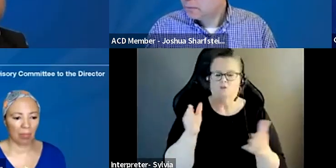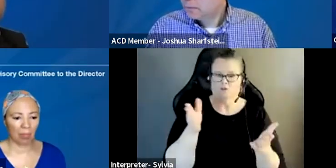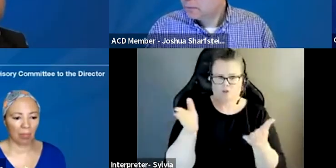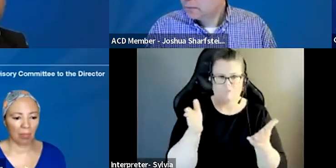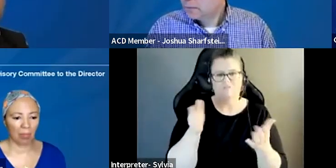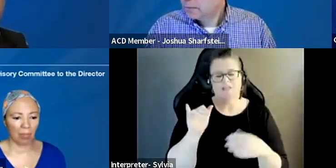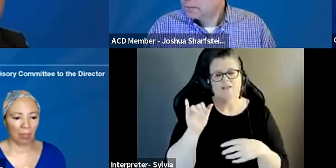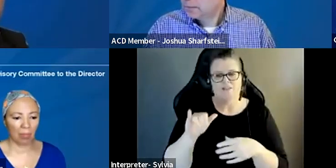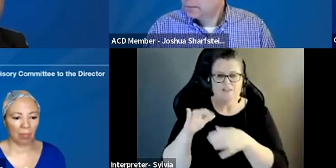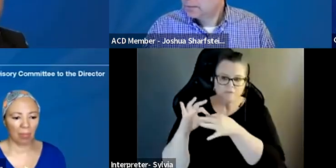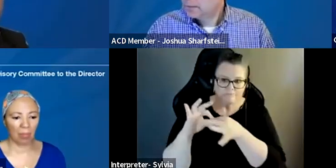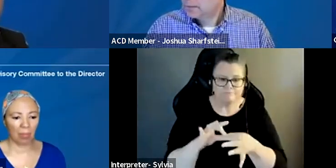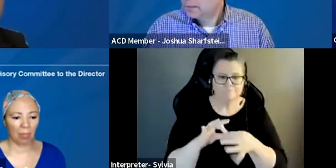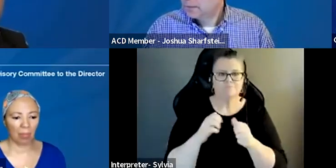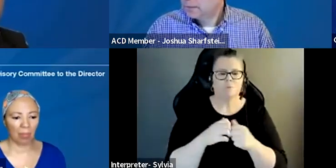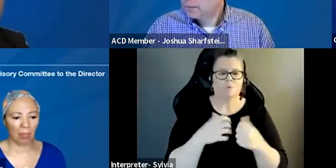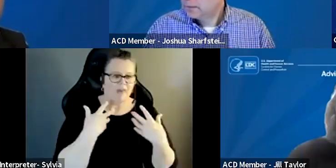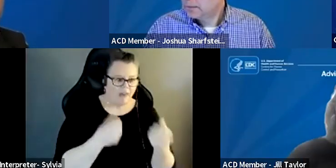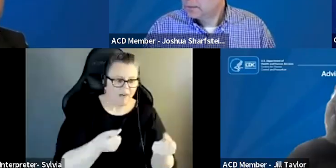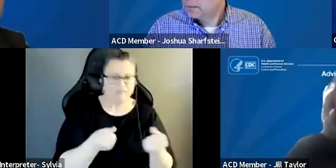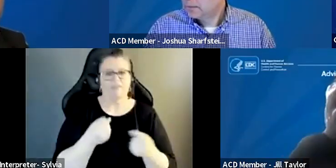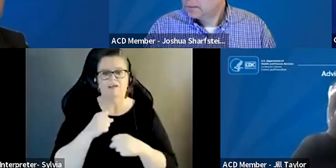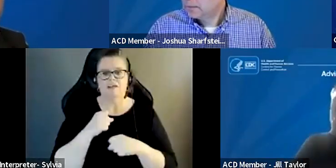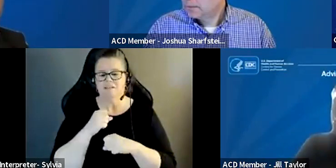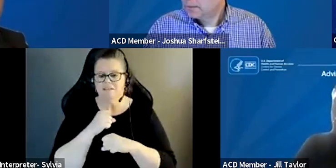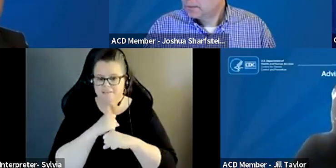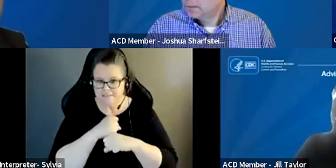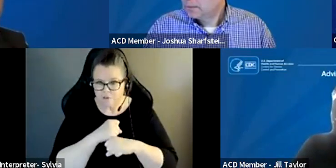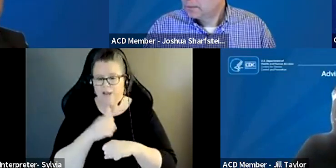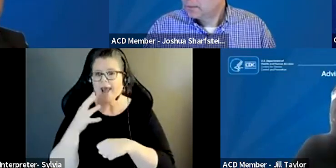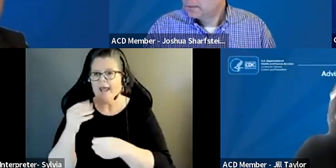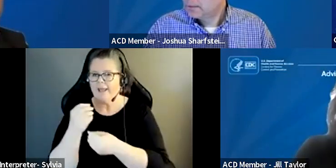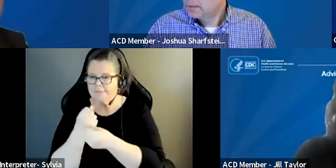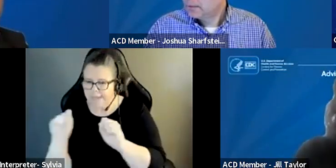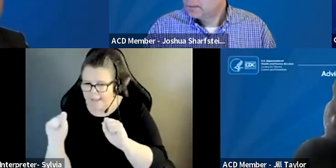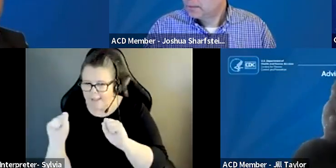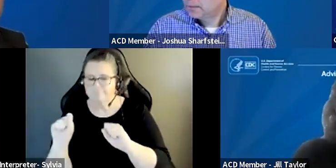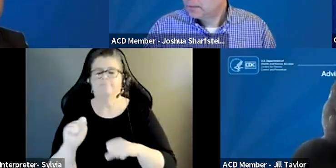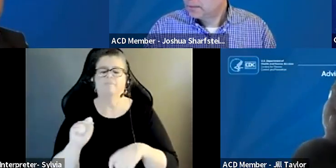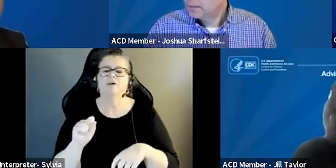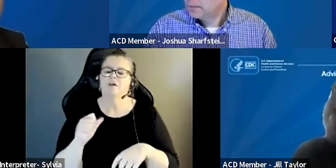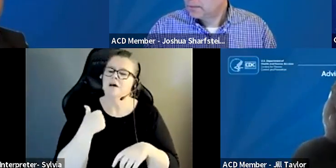to health, safety, and security. And I had a question about the organizational review